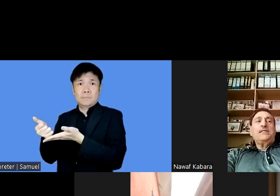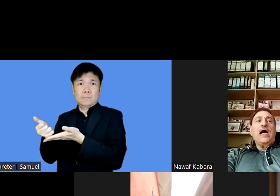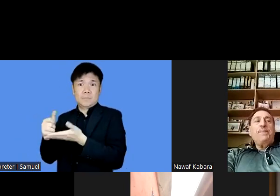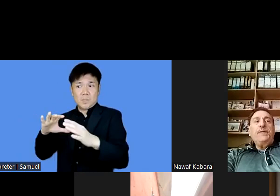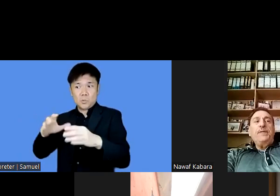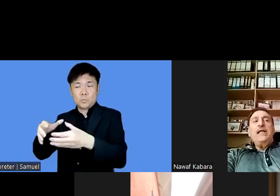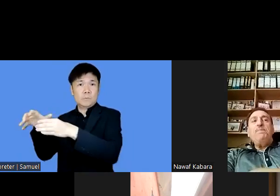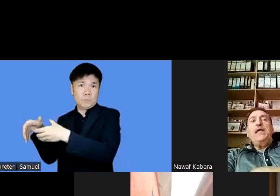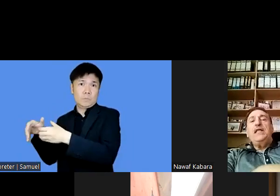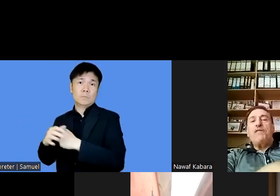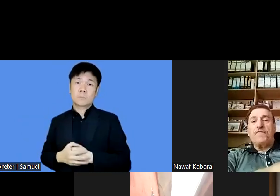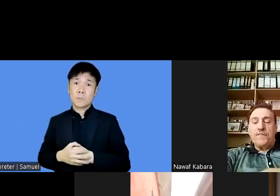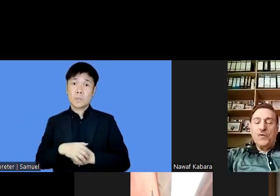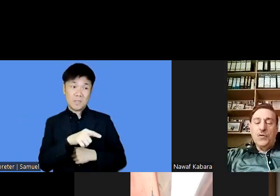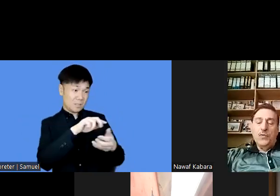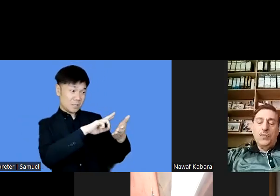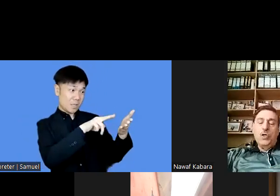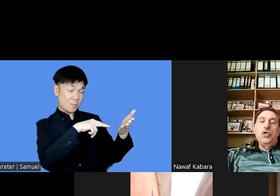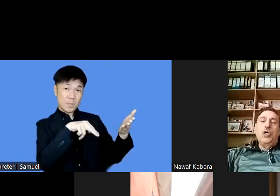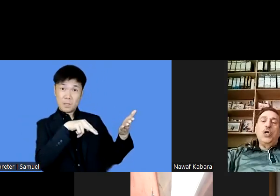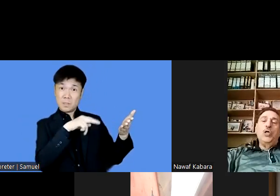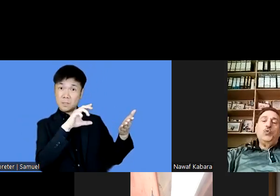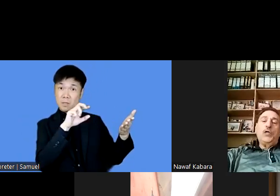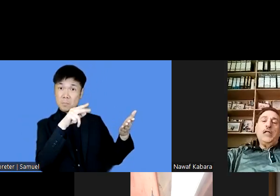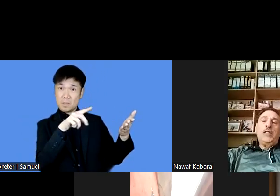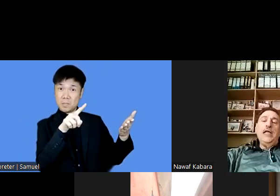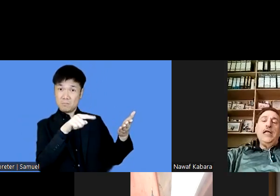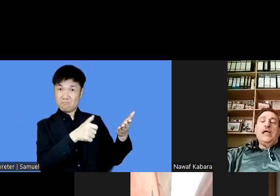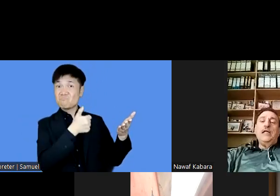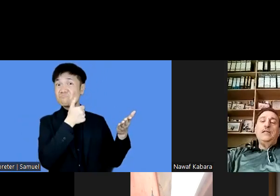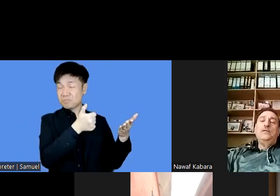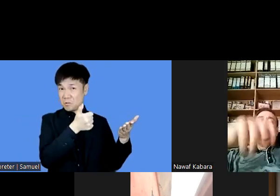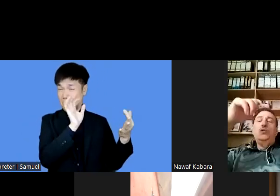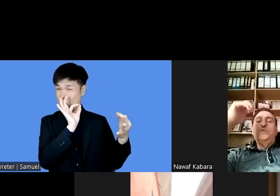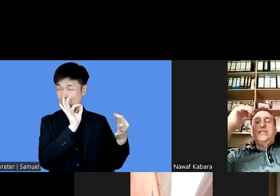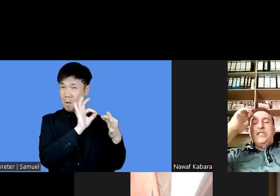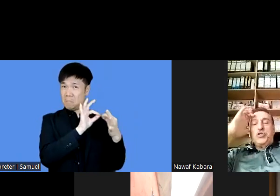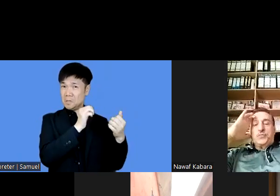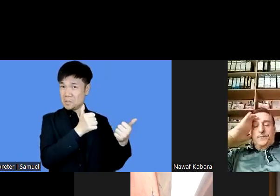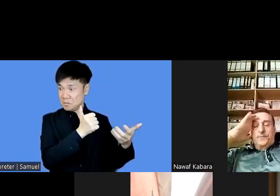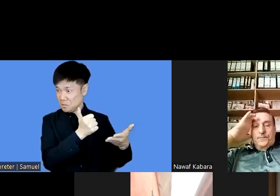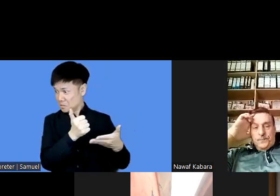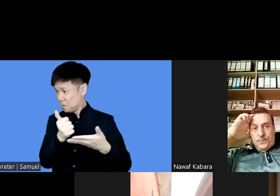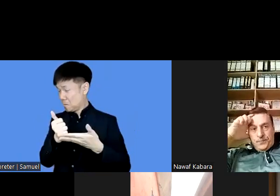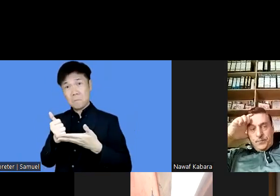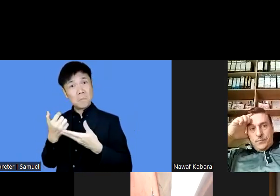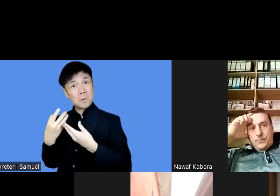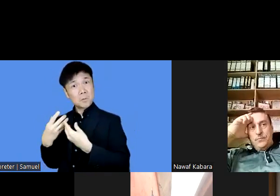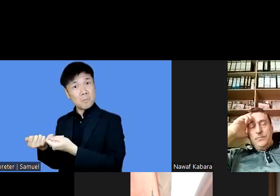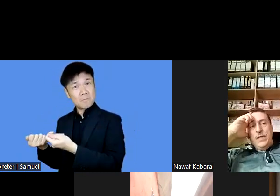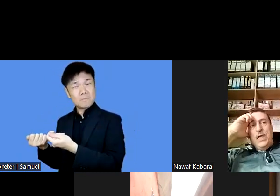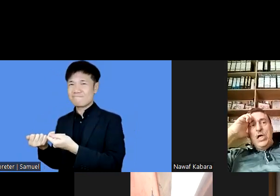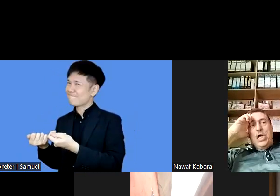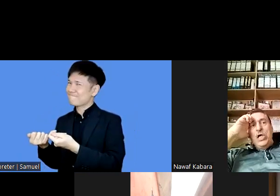The CRPD may not be enough to clearly deal with this issue.